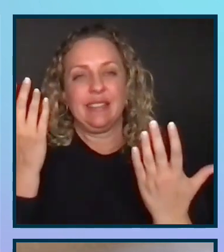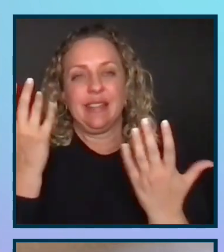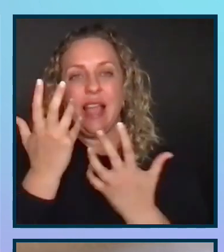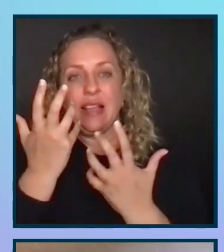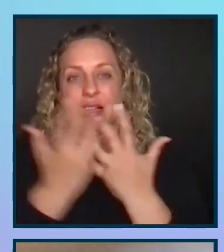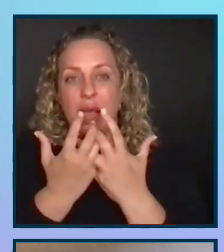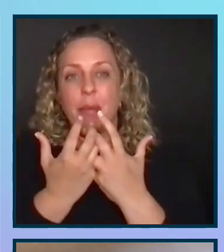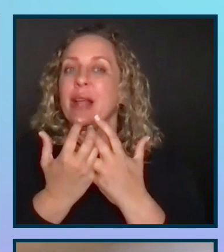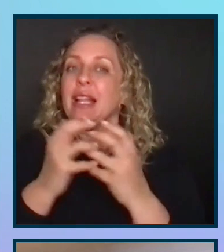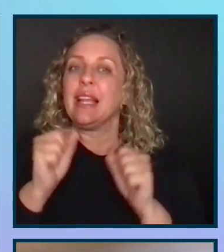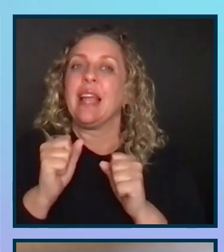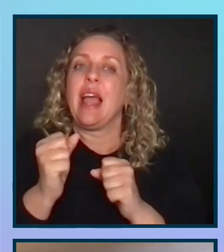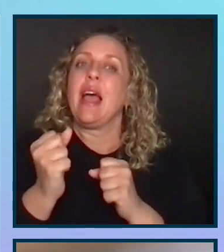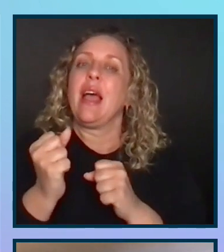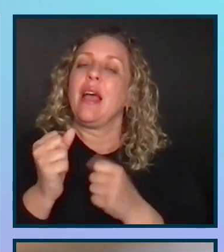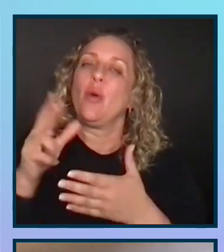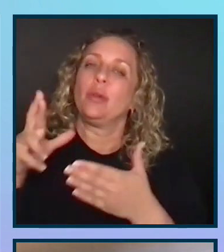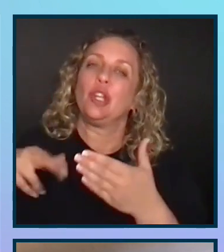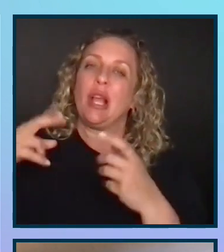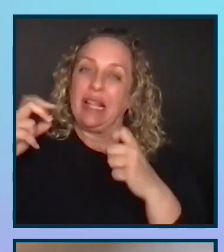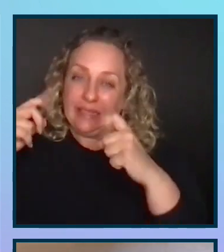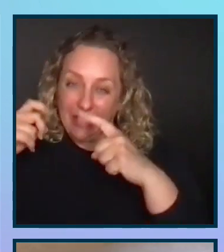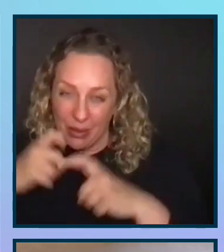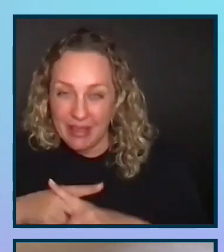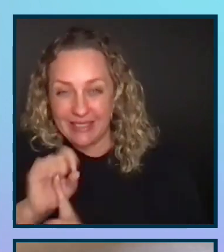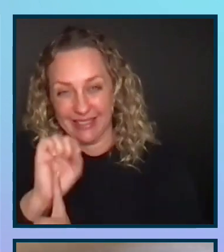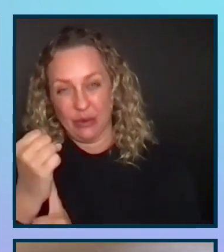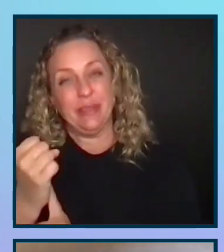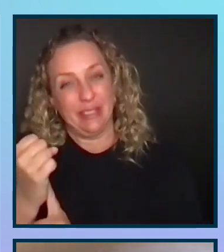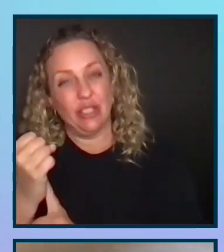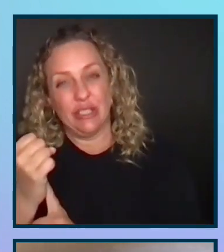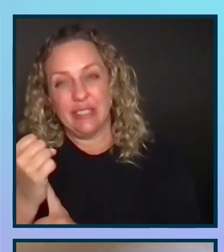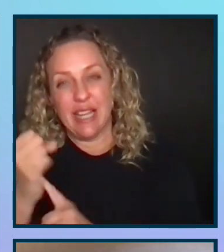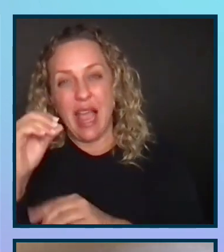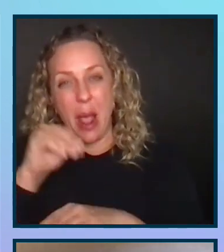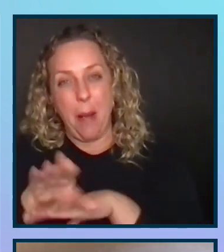Adaptability can result on complexity and make this more expensive.